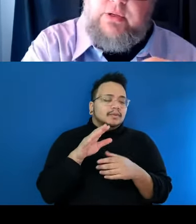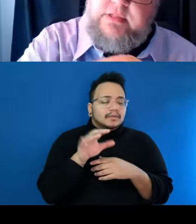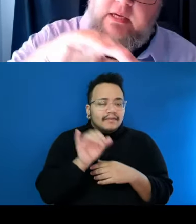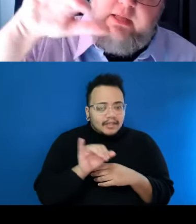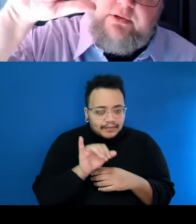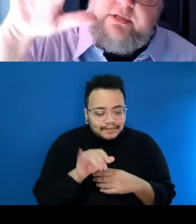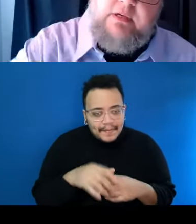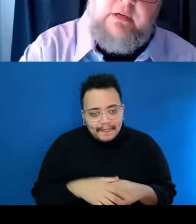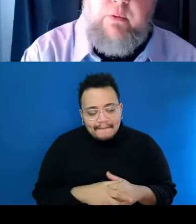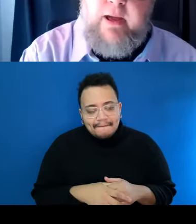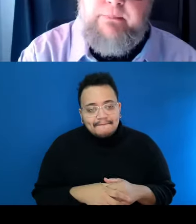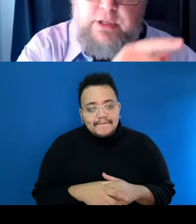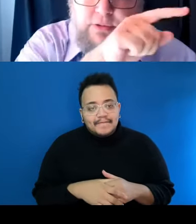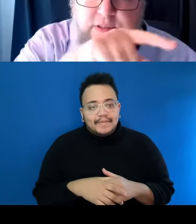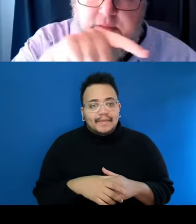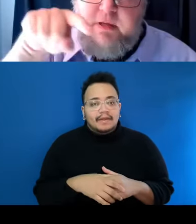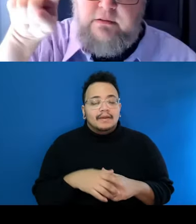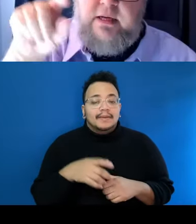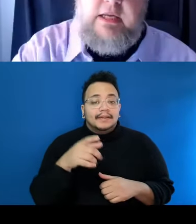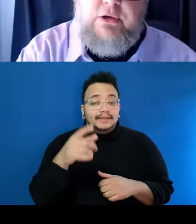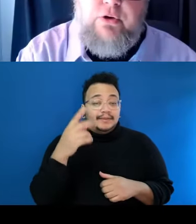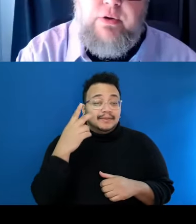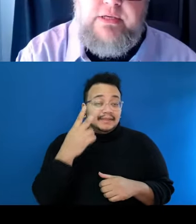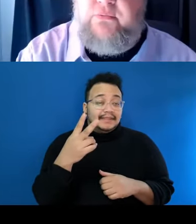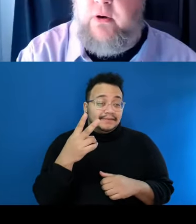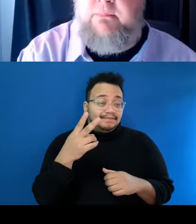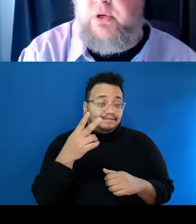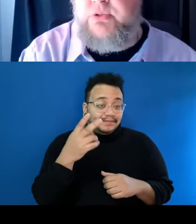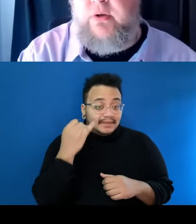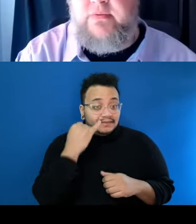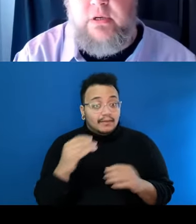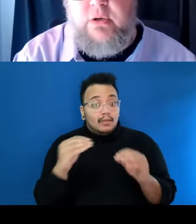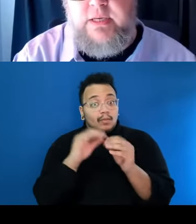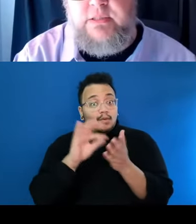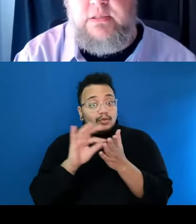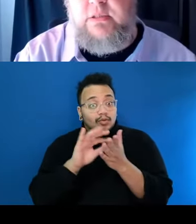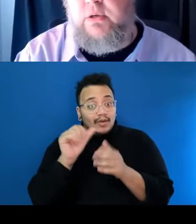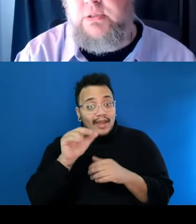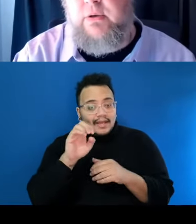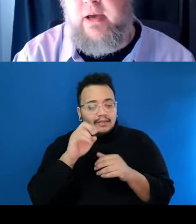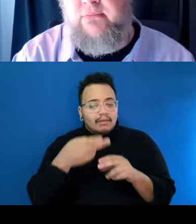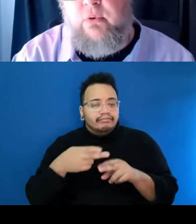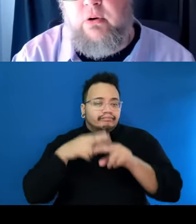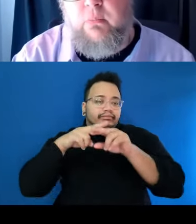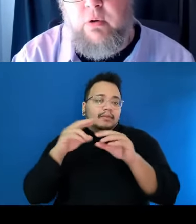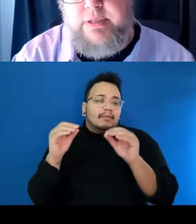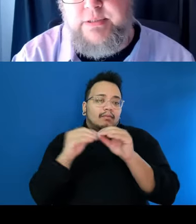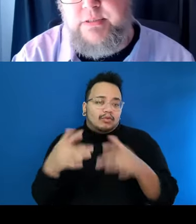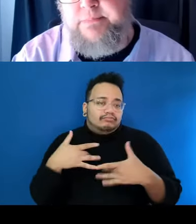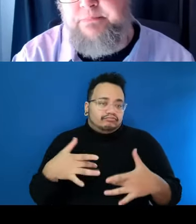you can see again there's a wrap, just an increase from those who have zero ACEs to those who have four or more ACEs.